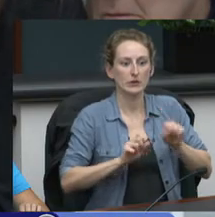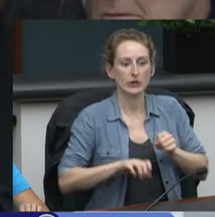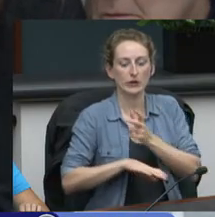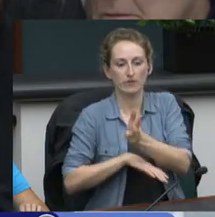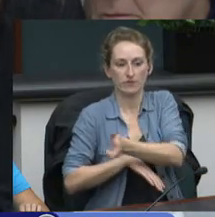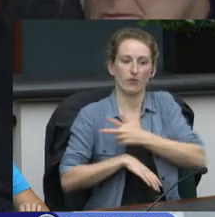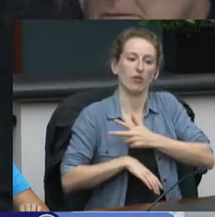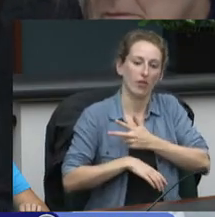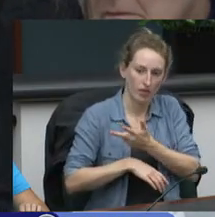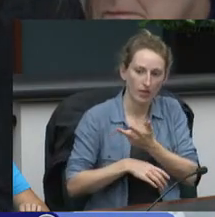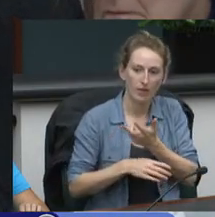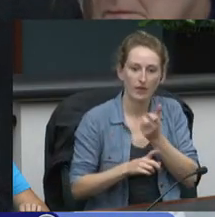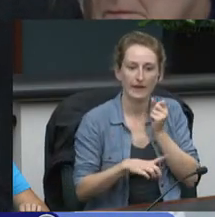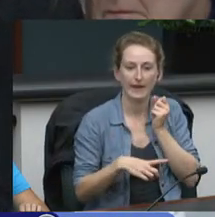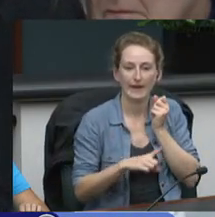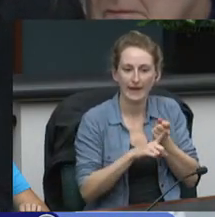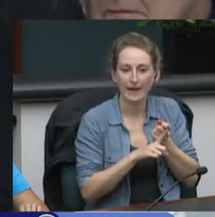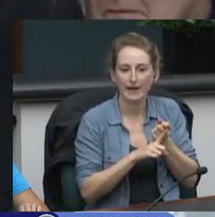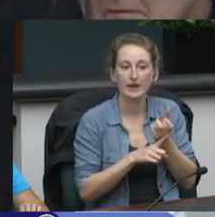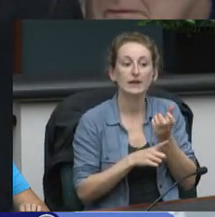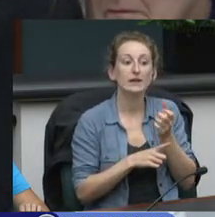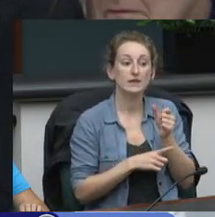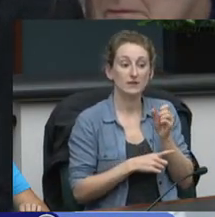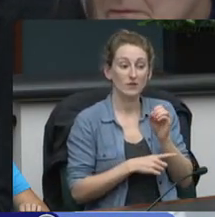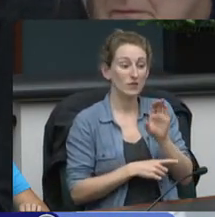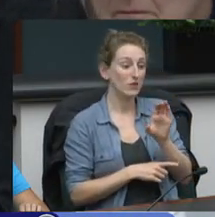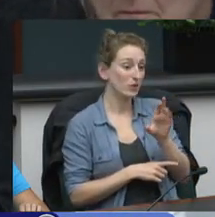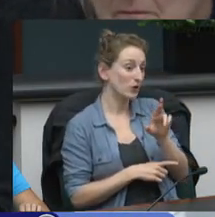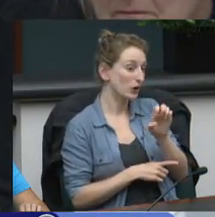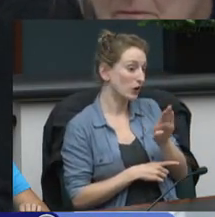conditionally curb cuts eliminate on street parking that would otherwise